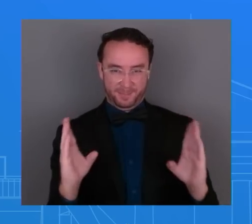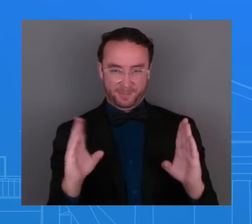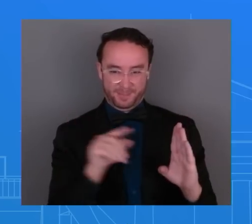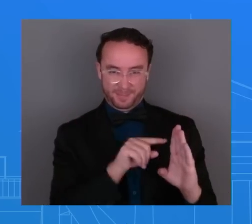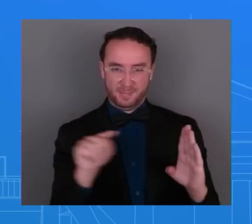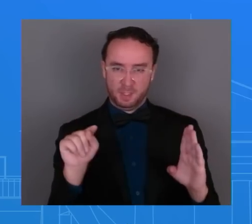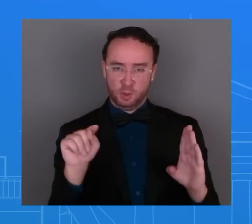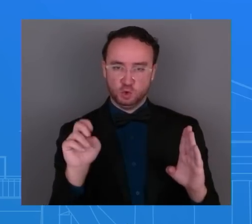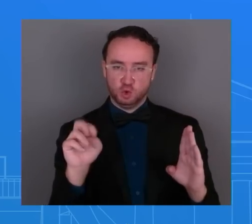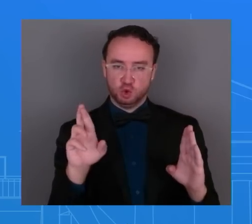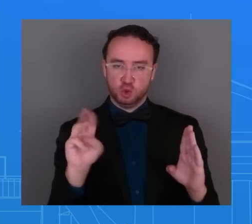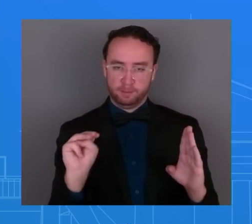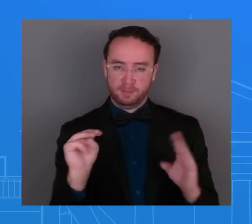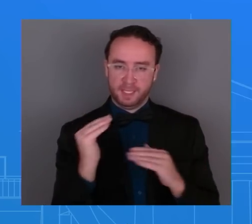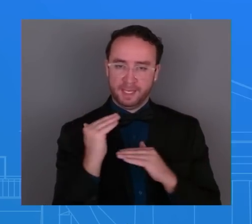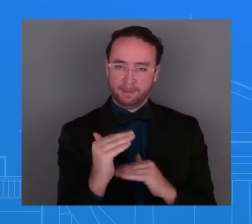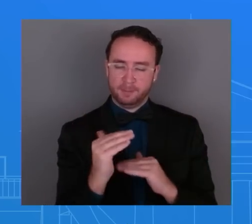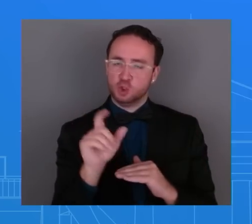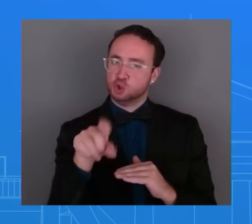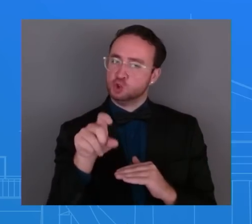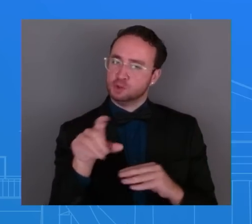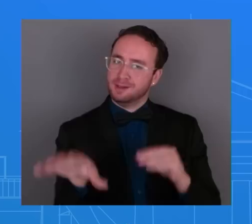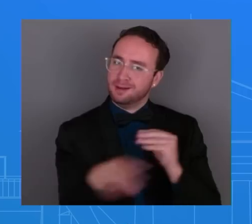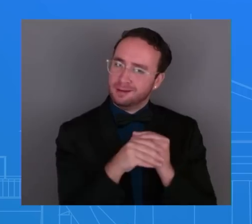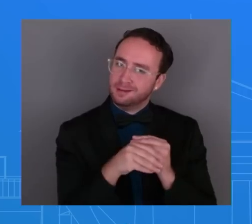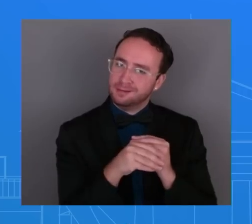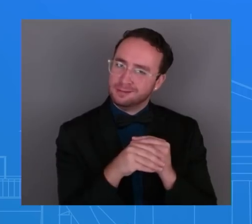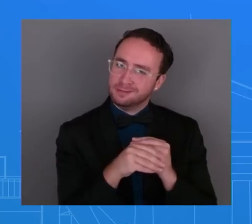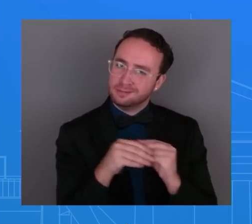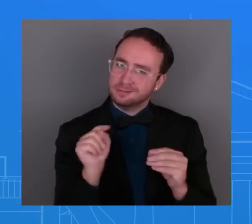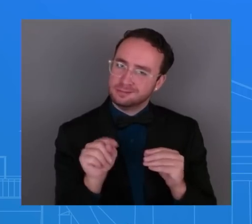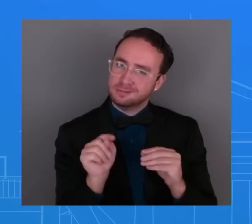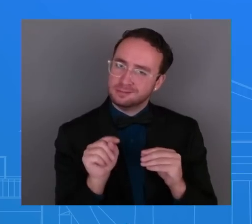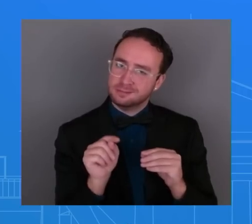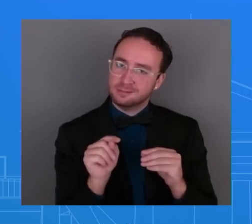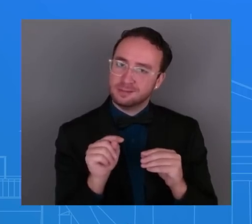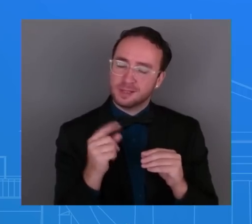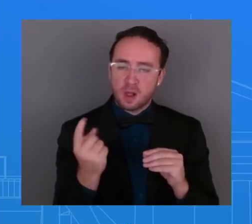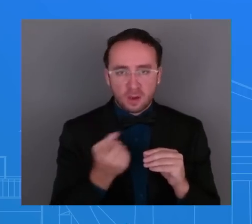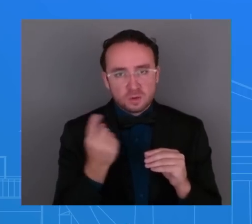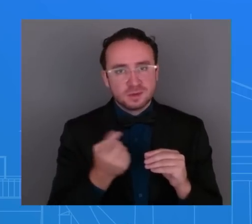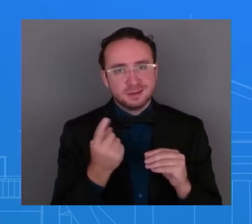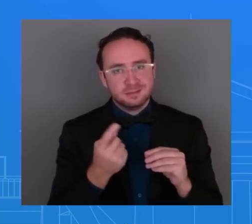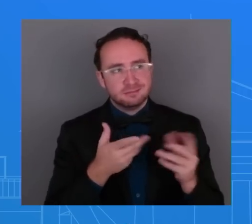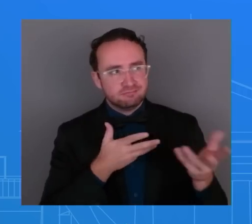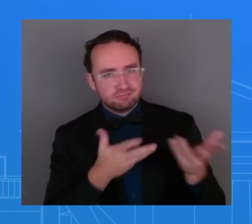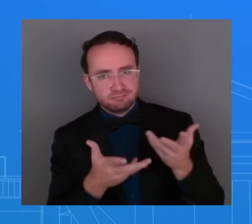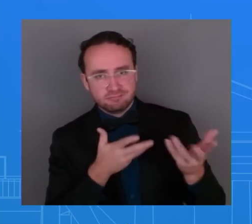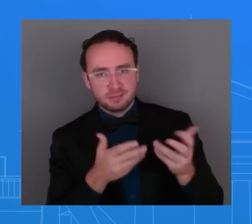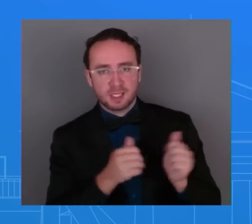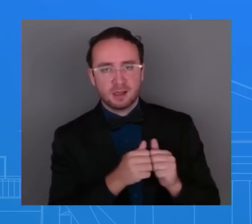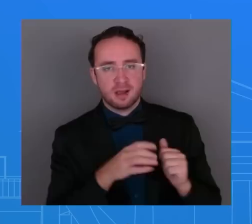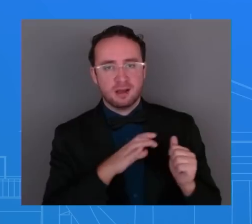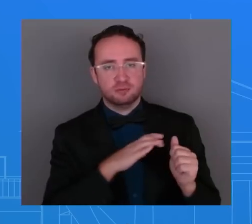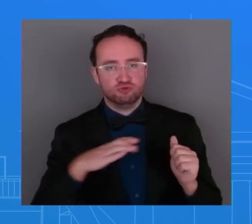is have a conversation with Congress when they get back and figure out ways how we can actually get this done, because it is important.